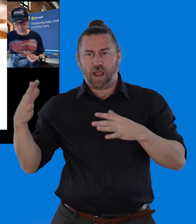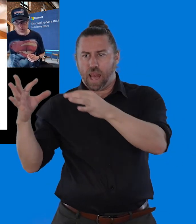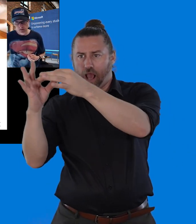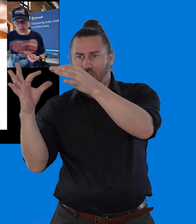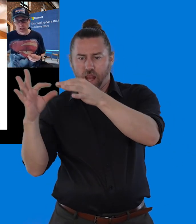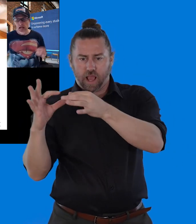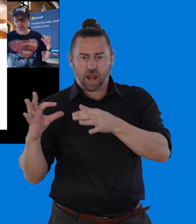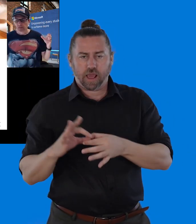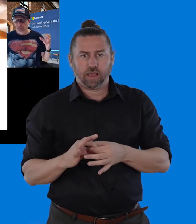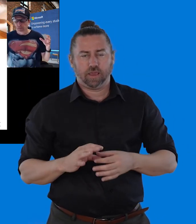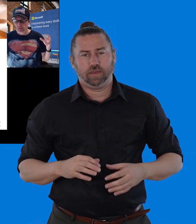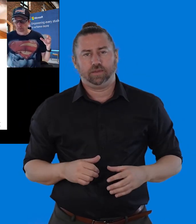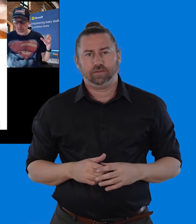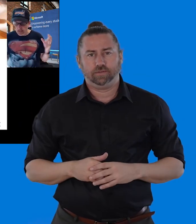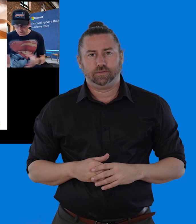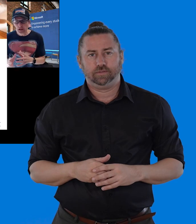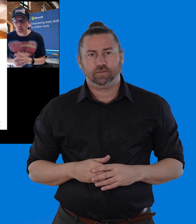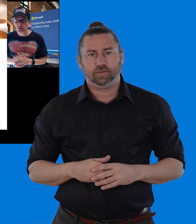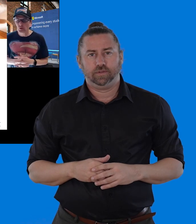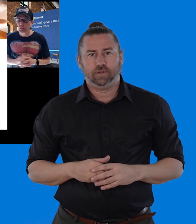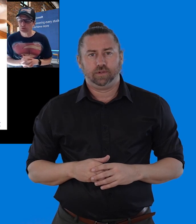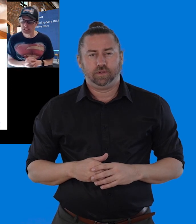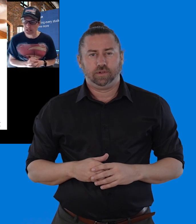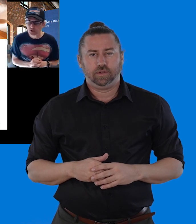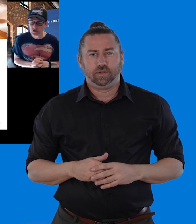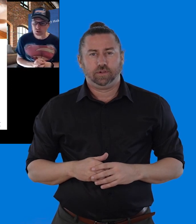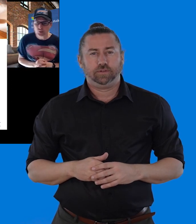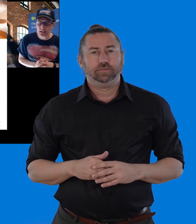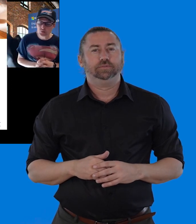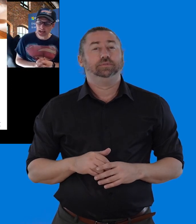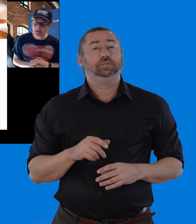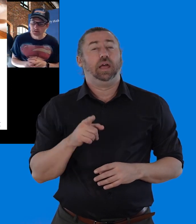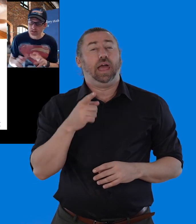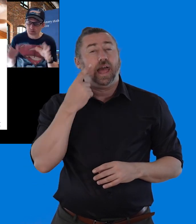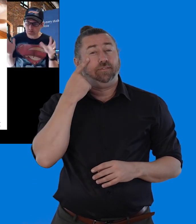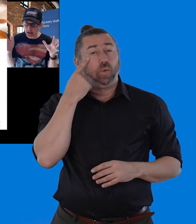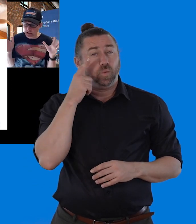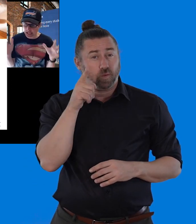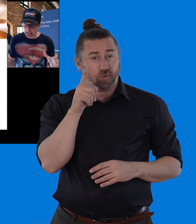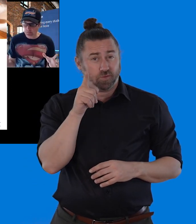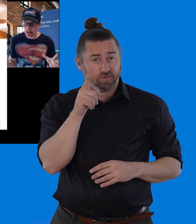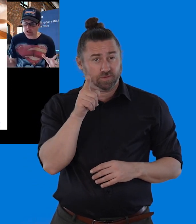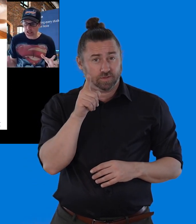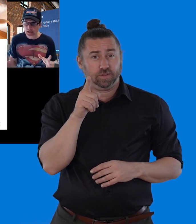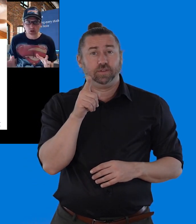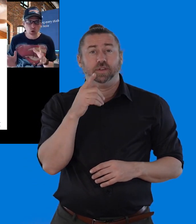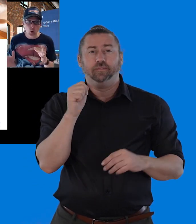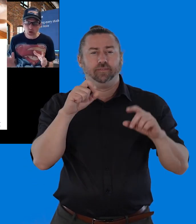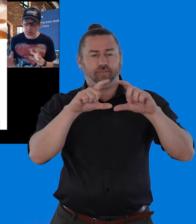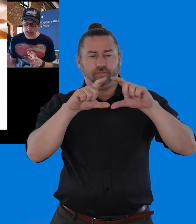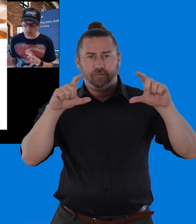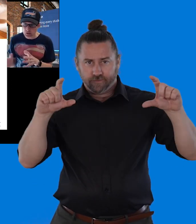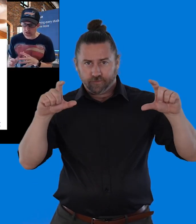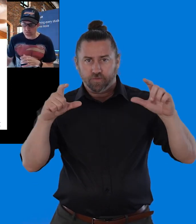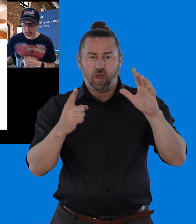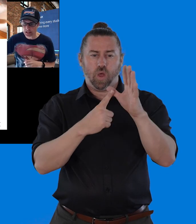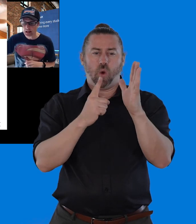The other thing I want to draw your attention to is we have this landing page here called All about Immersive Reader,